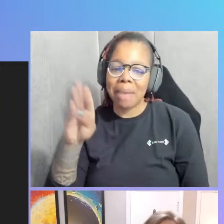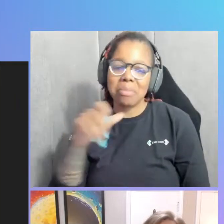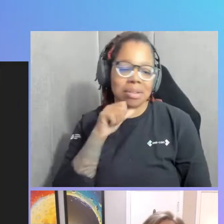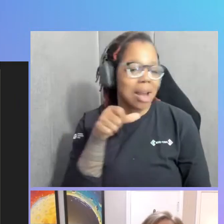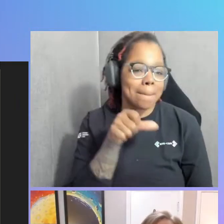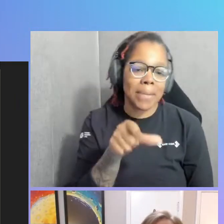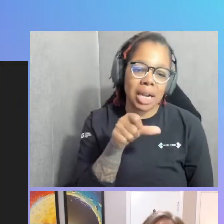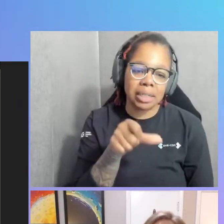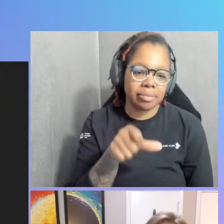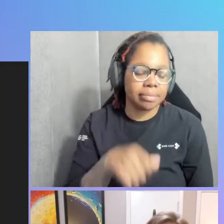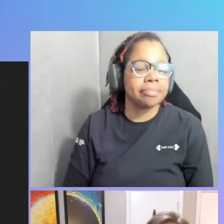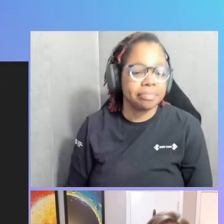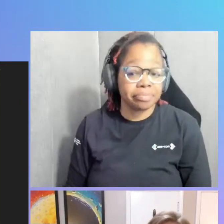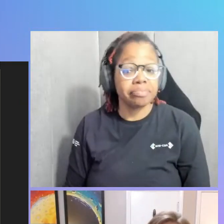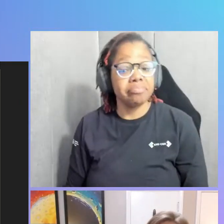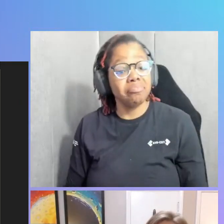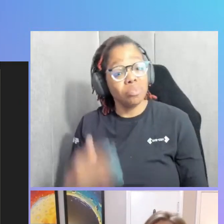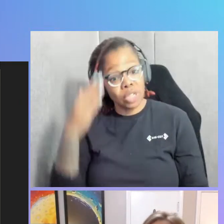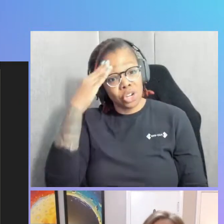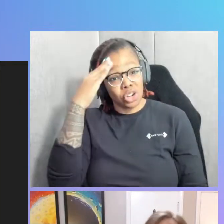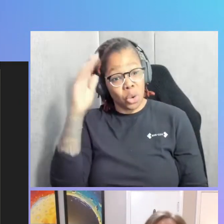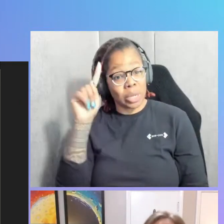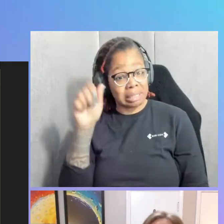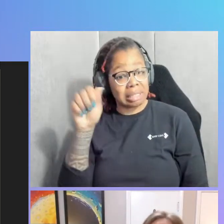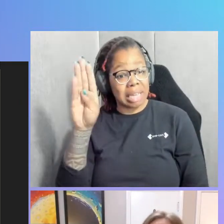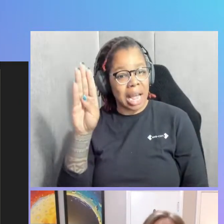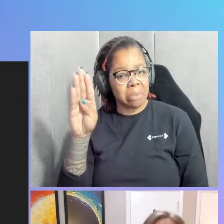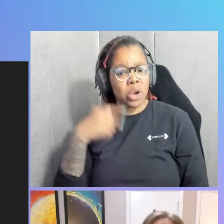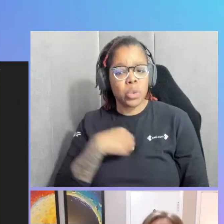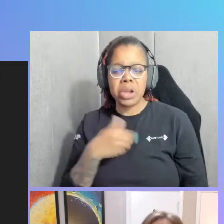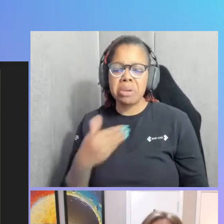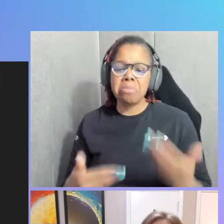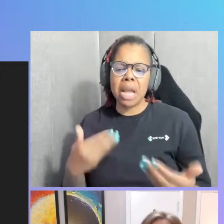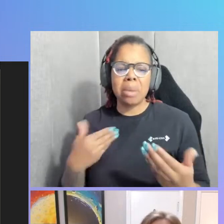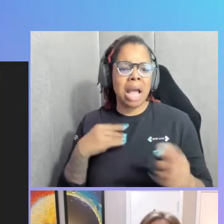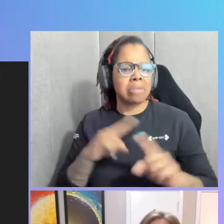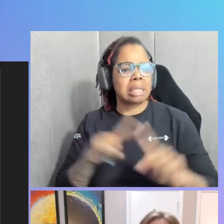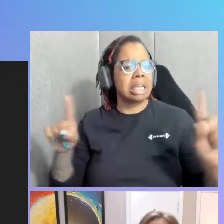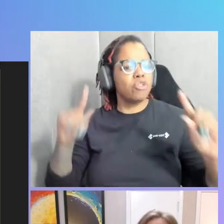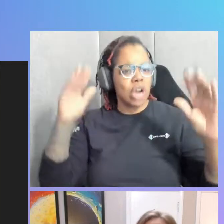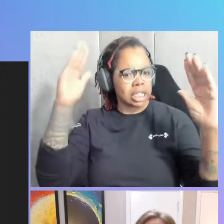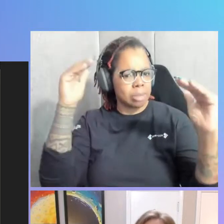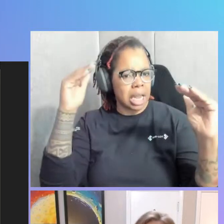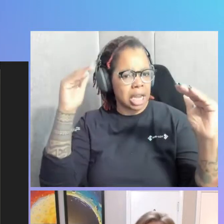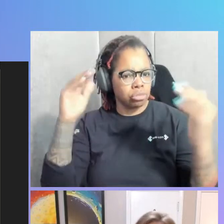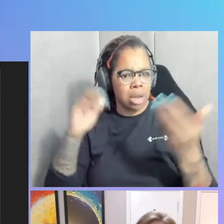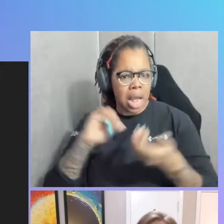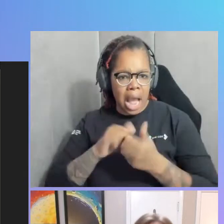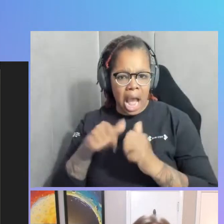button. And knowing that it's a tab, we may have completely different expectation of this